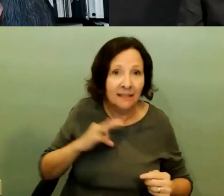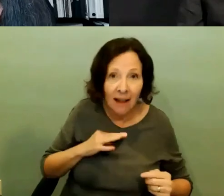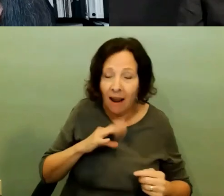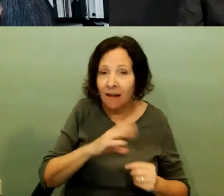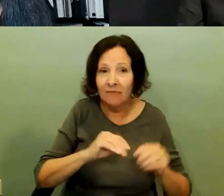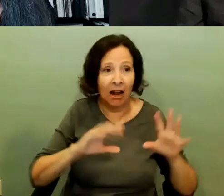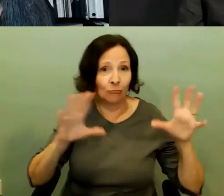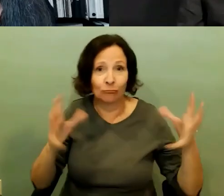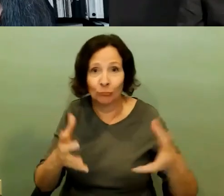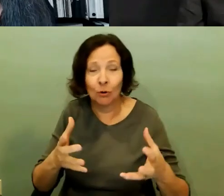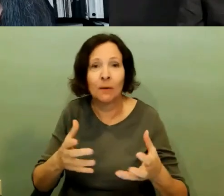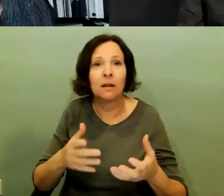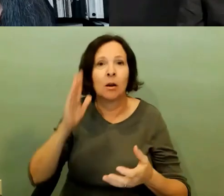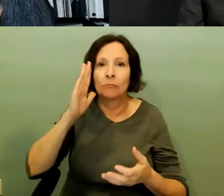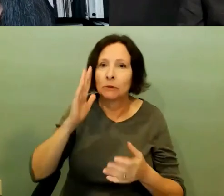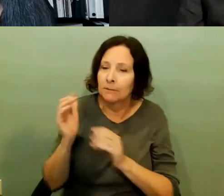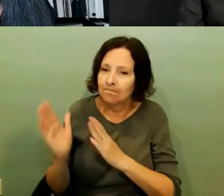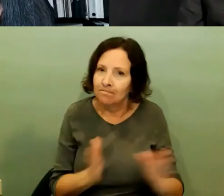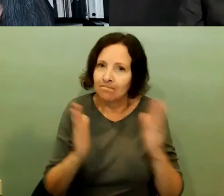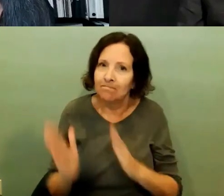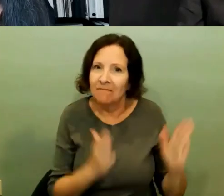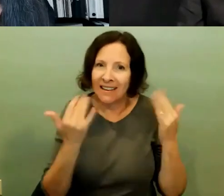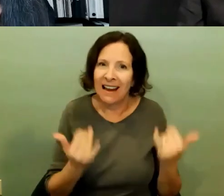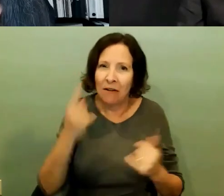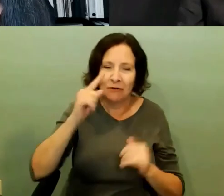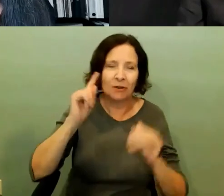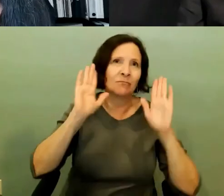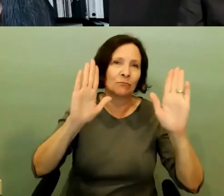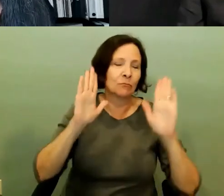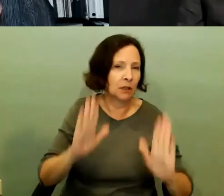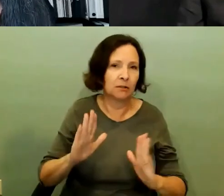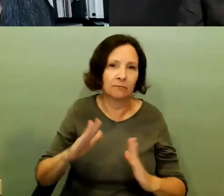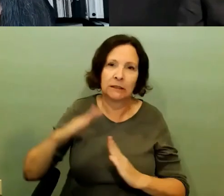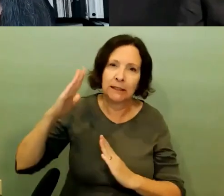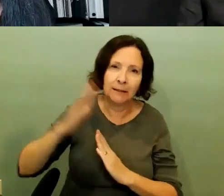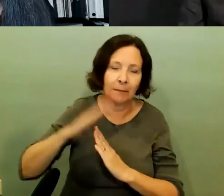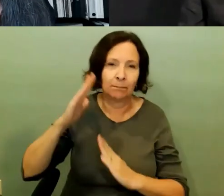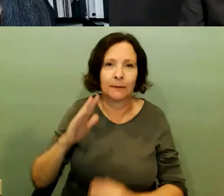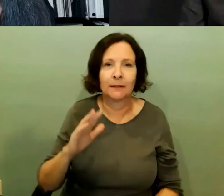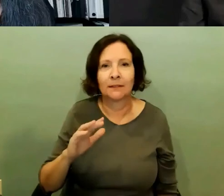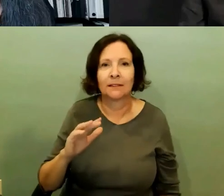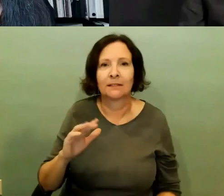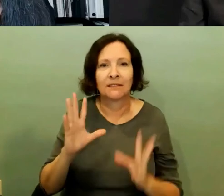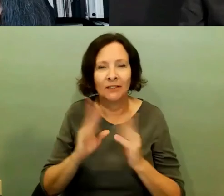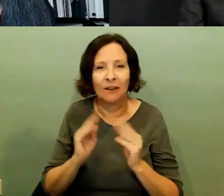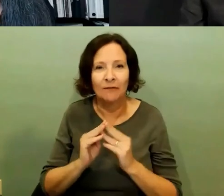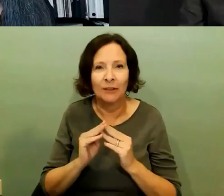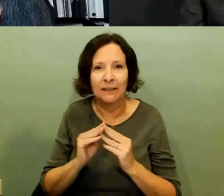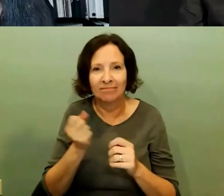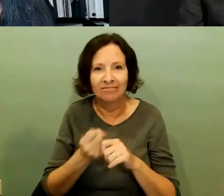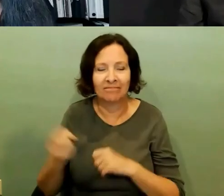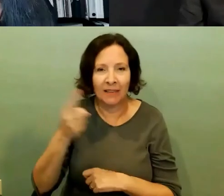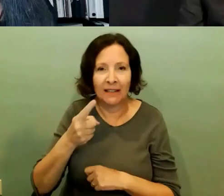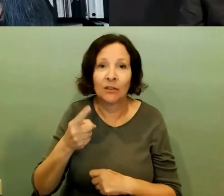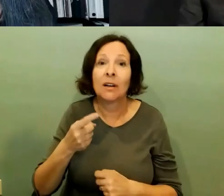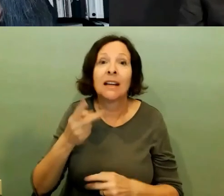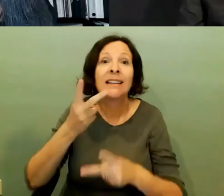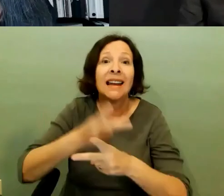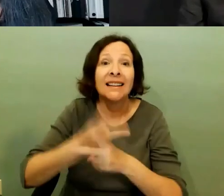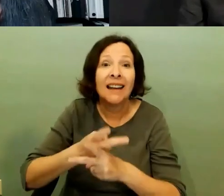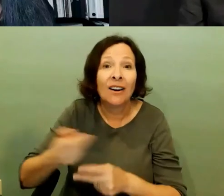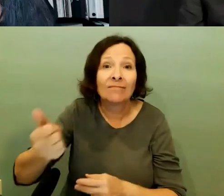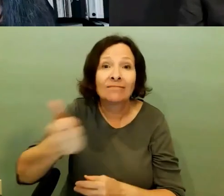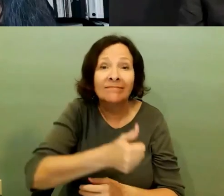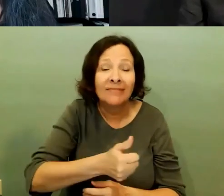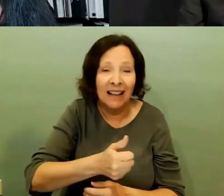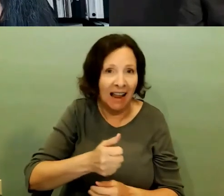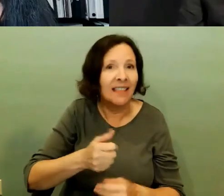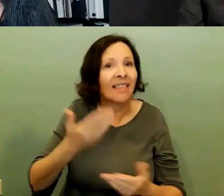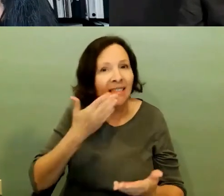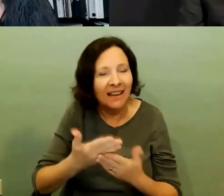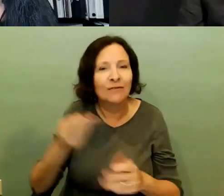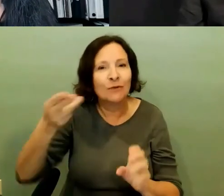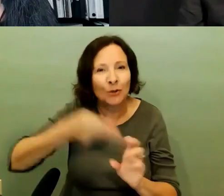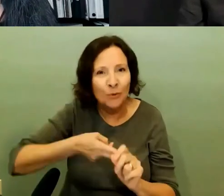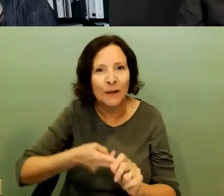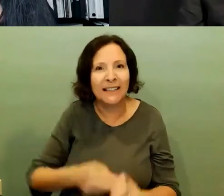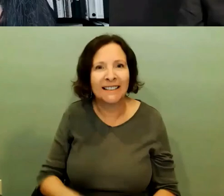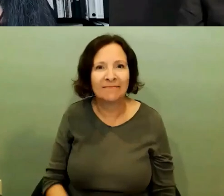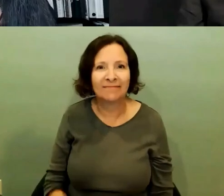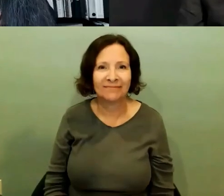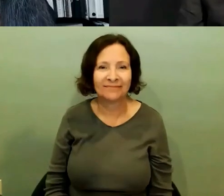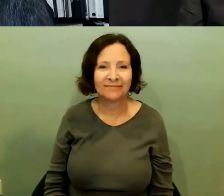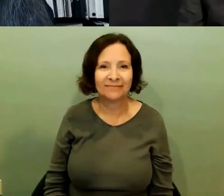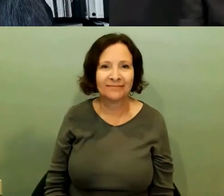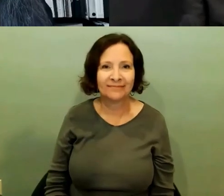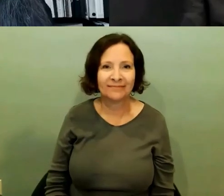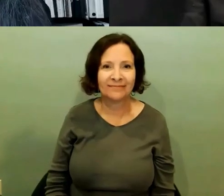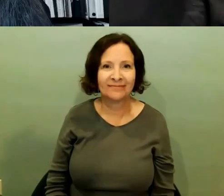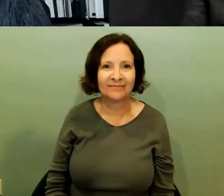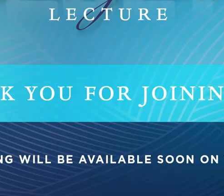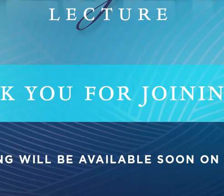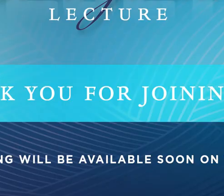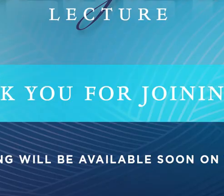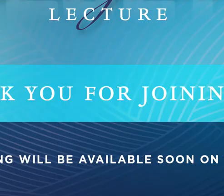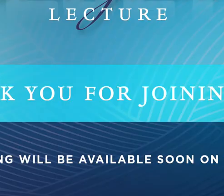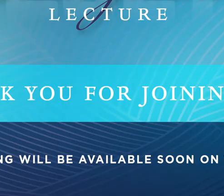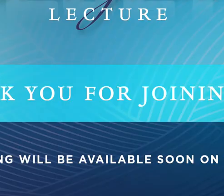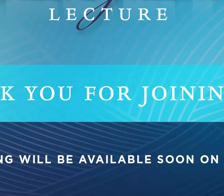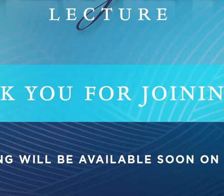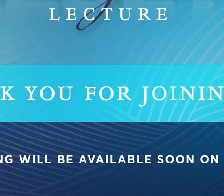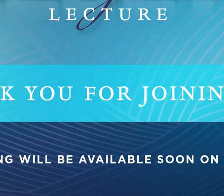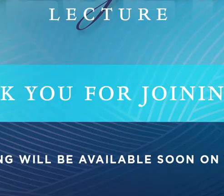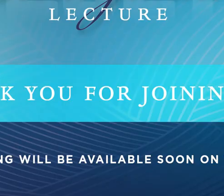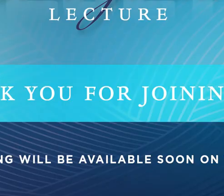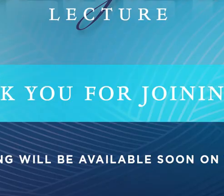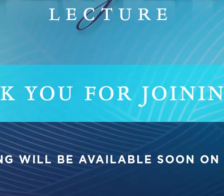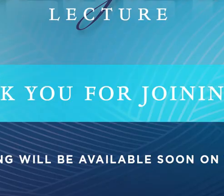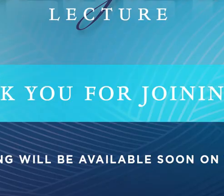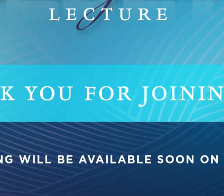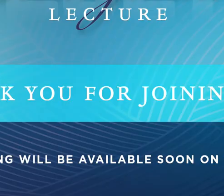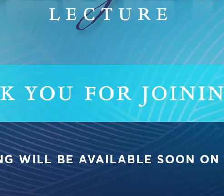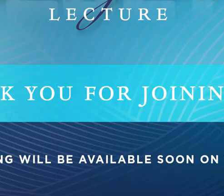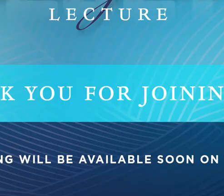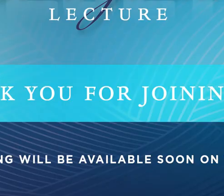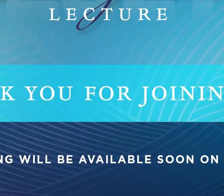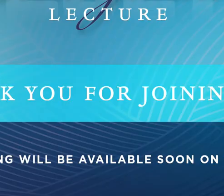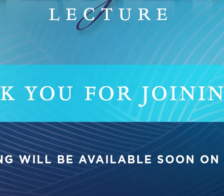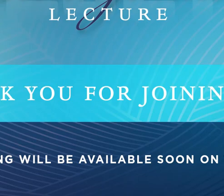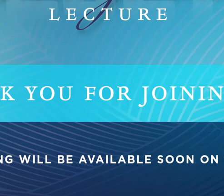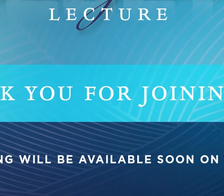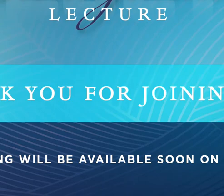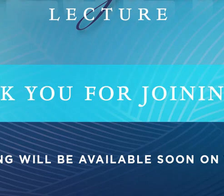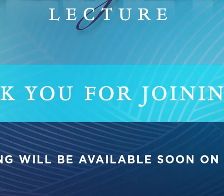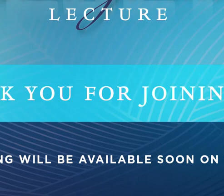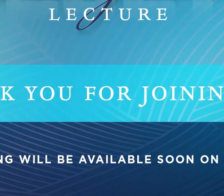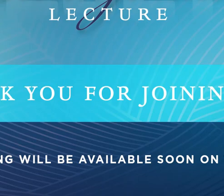2022 meeting, and everyone, take care yourself and thank you again for joining us.